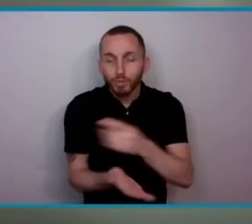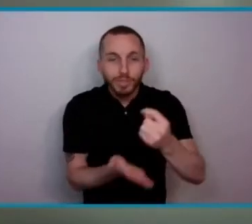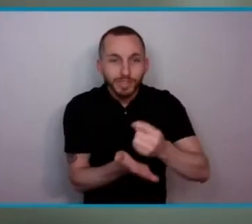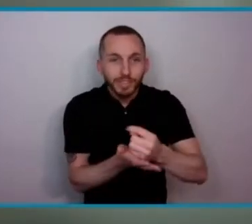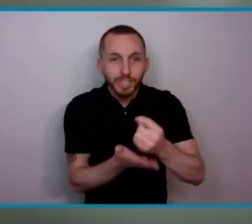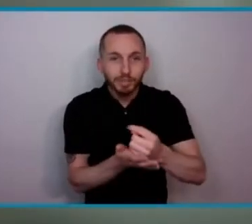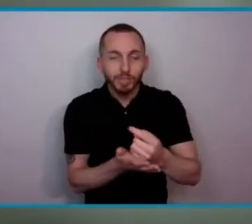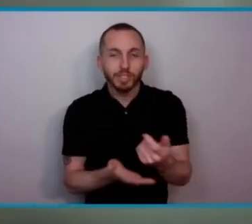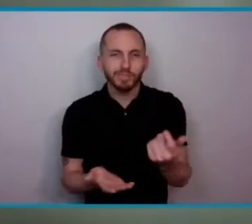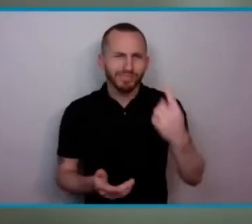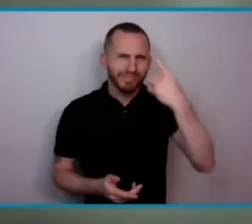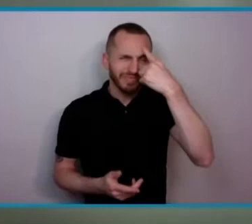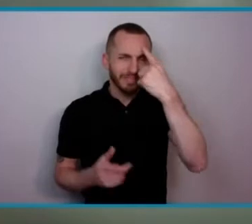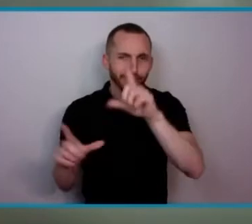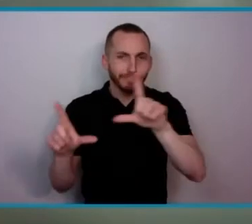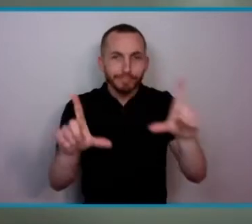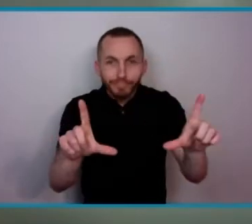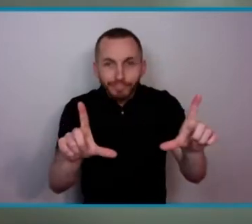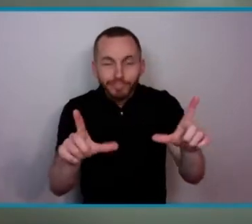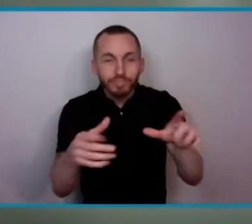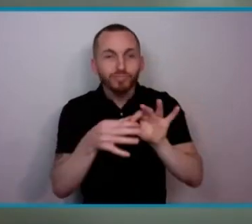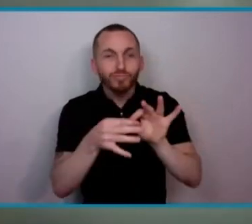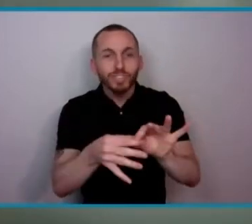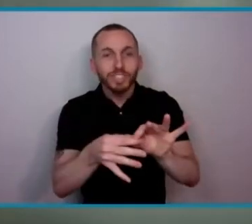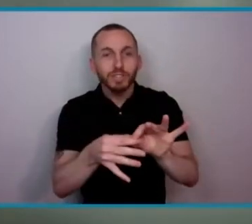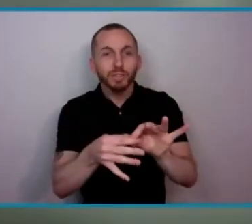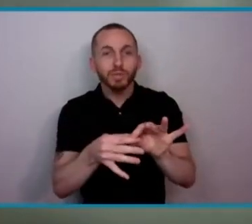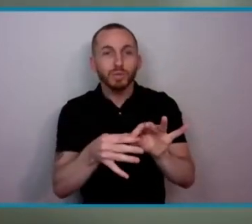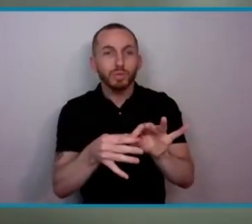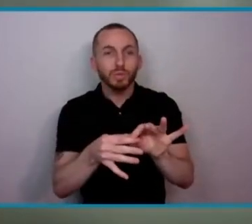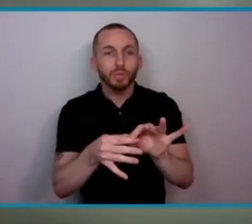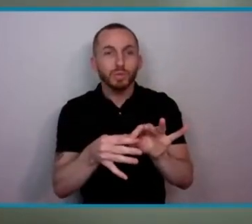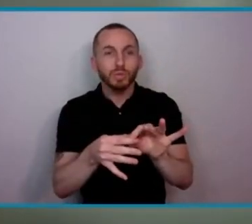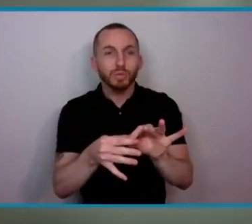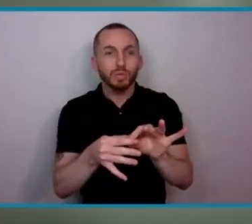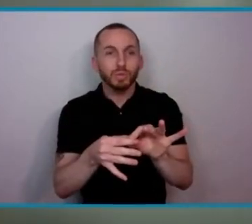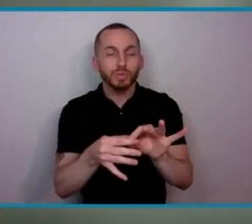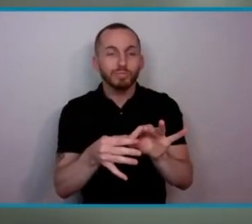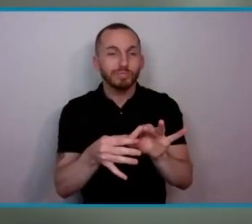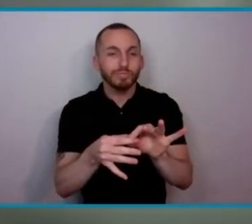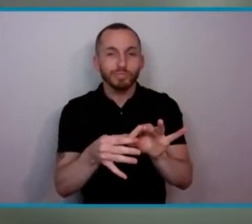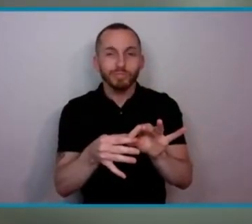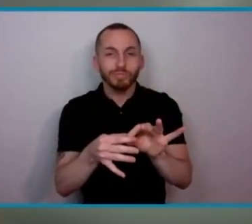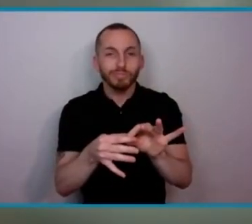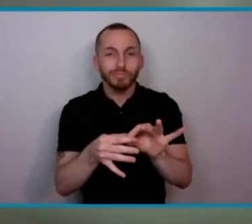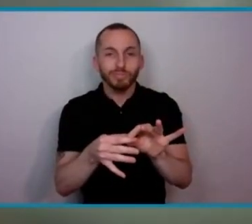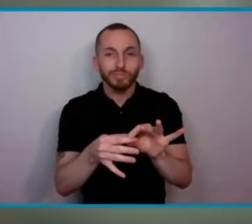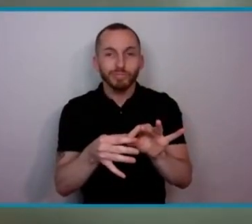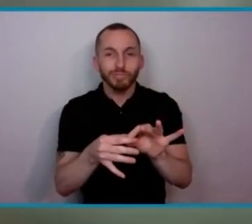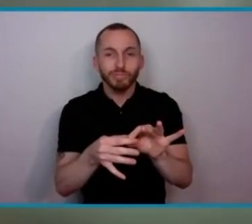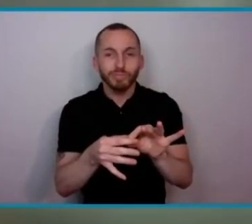frameworks, include underlying hypotheses based on theory and research in their respective fields.